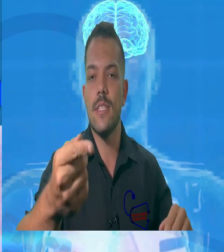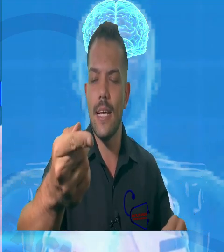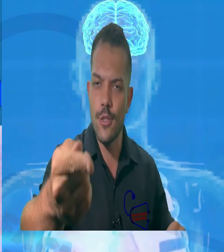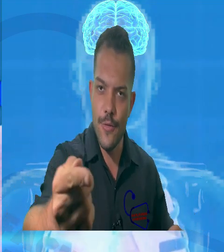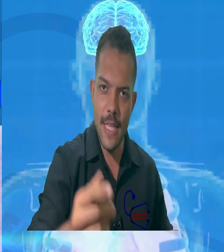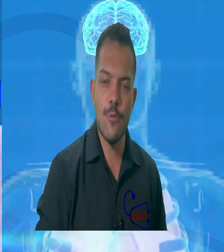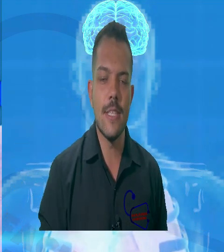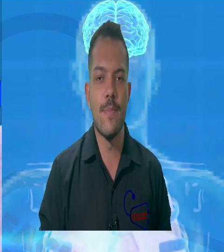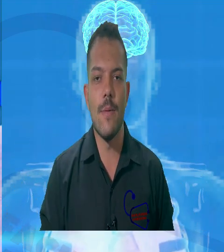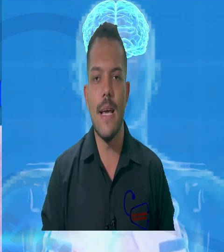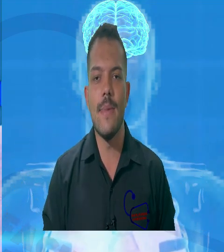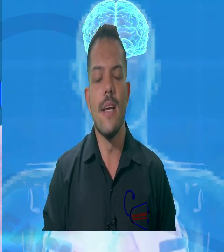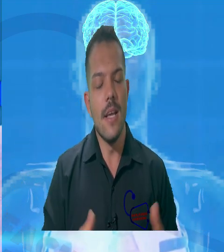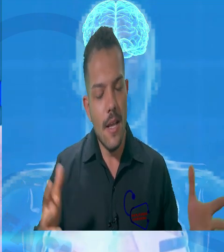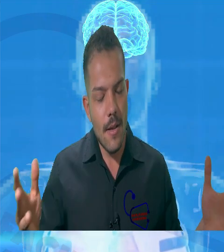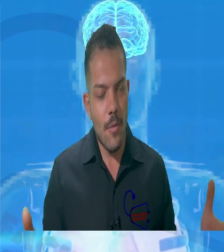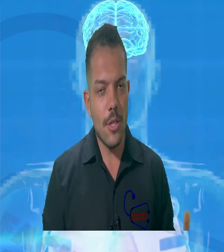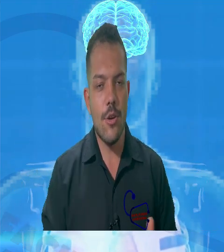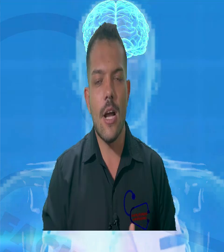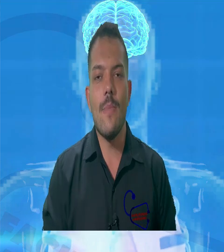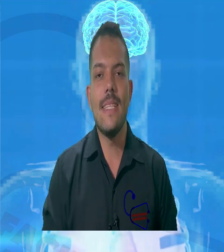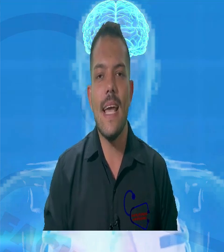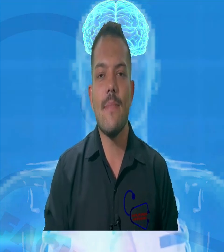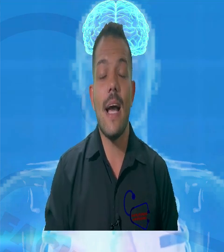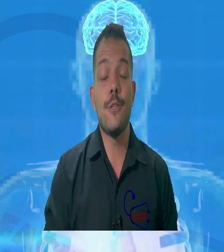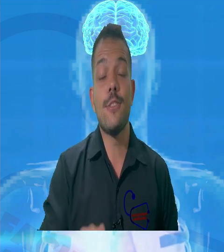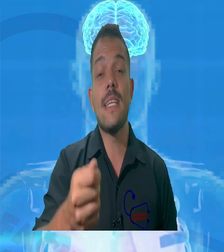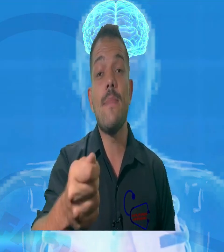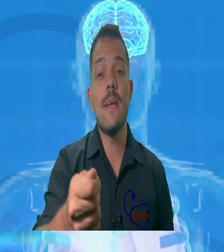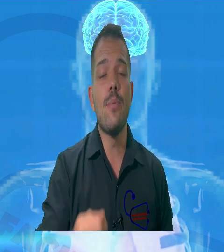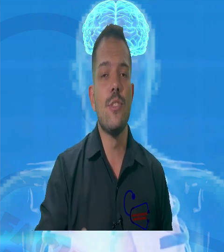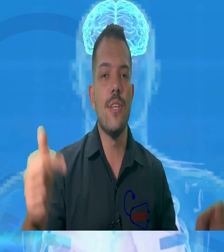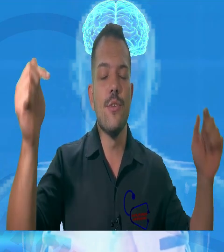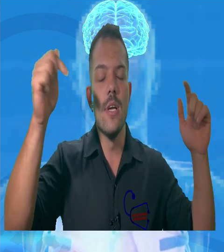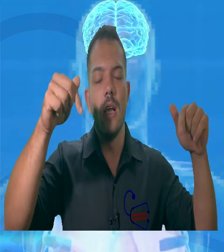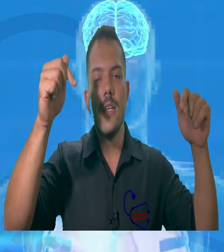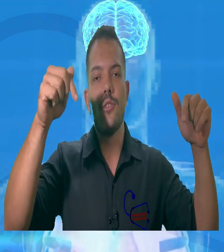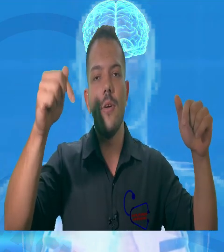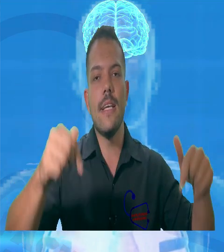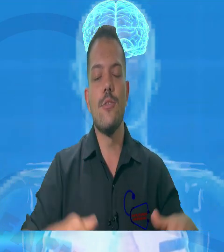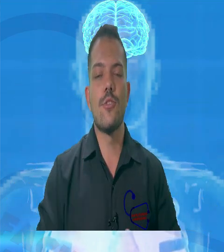are suffering from this problem Let's exchange an idea below whenever possible, I'm there in the